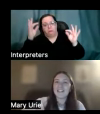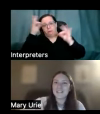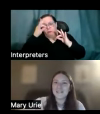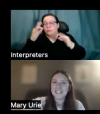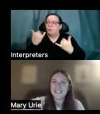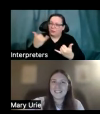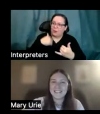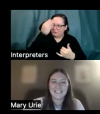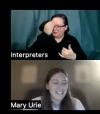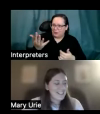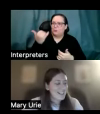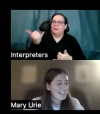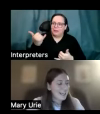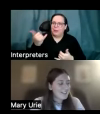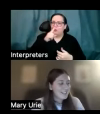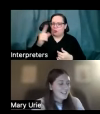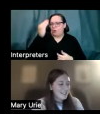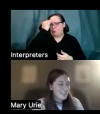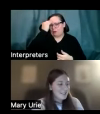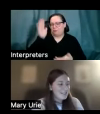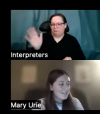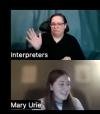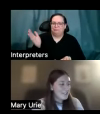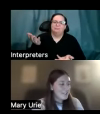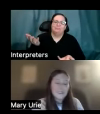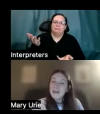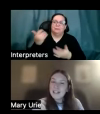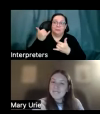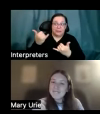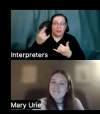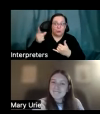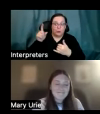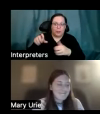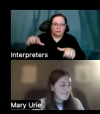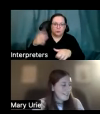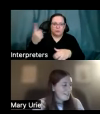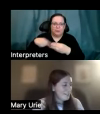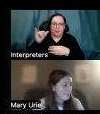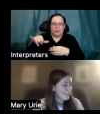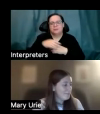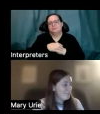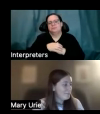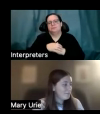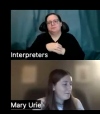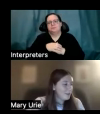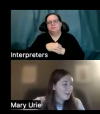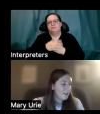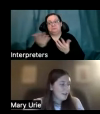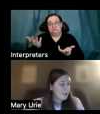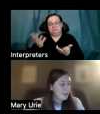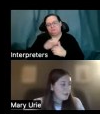you're aware. And now, you got to do something about it. All